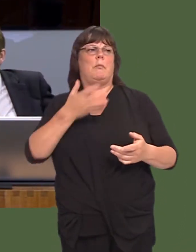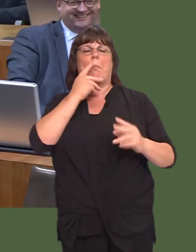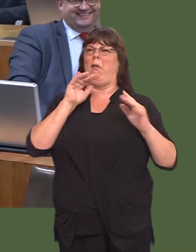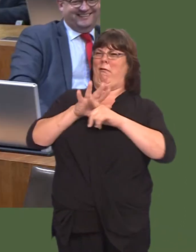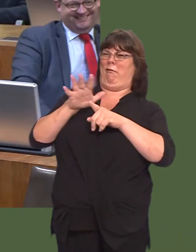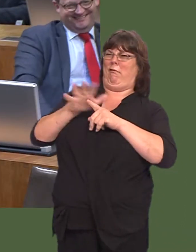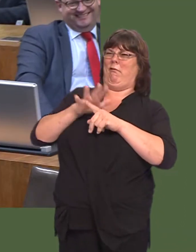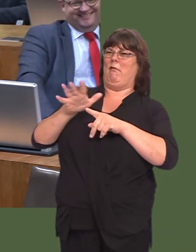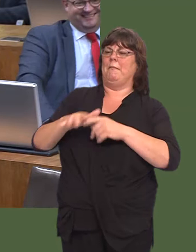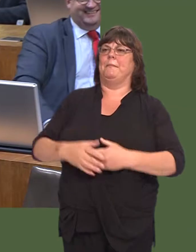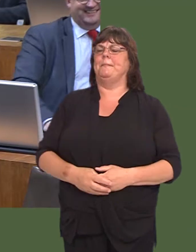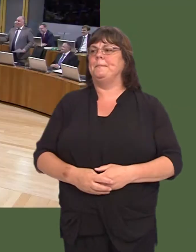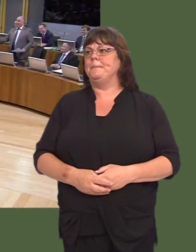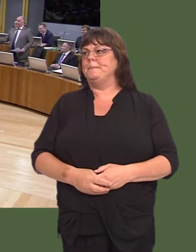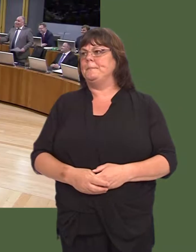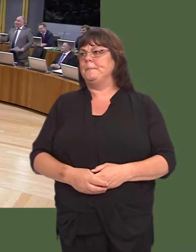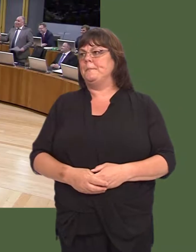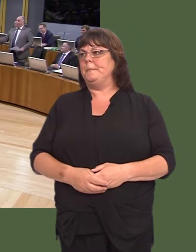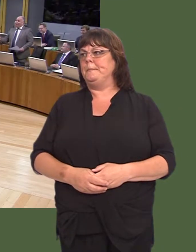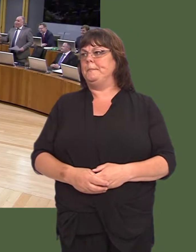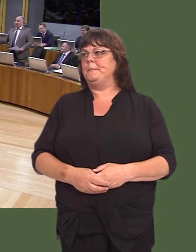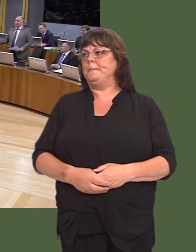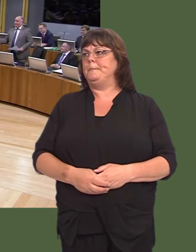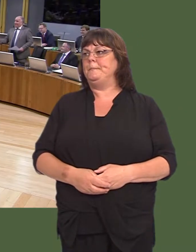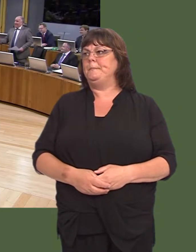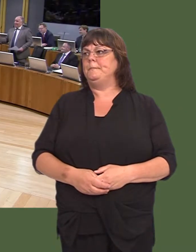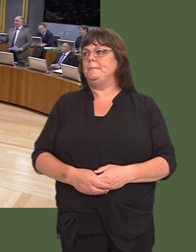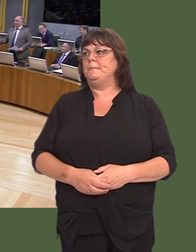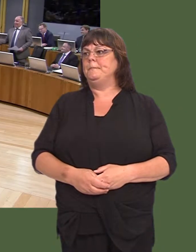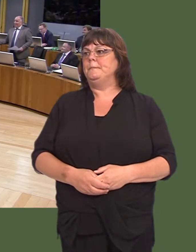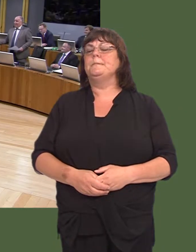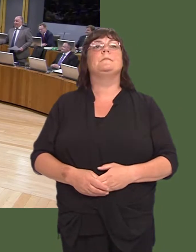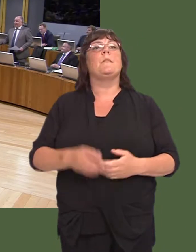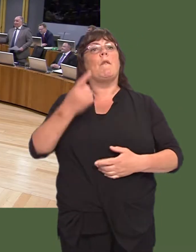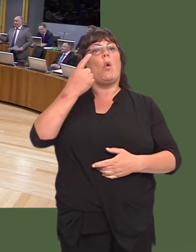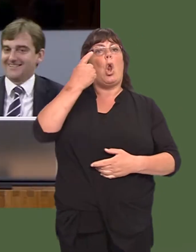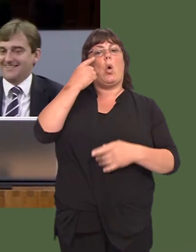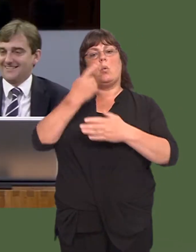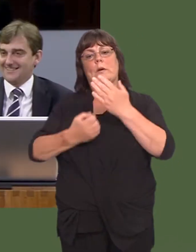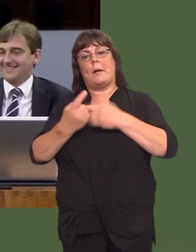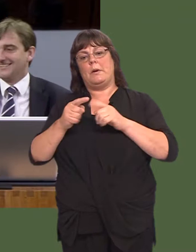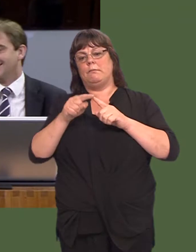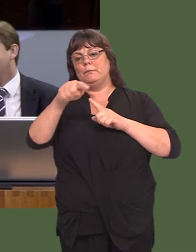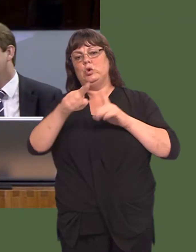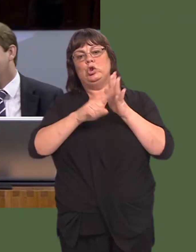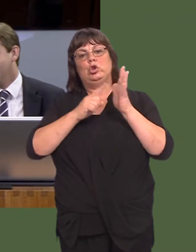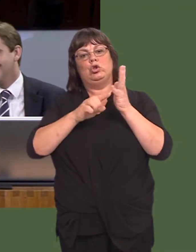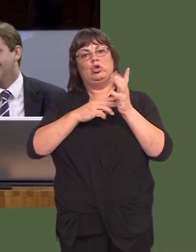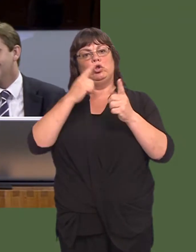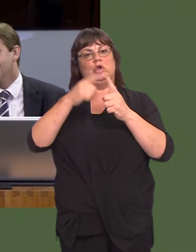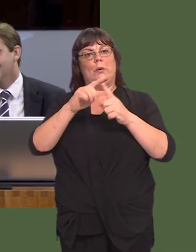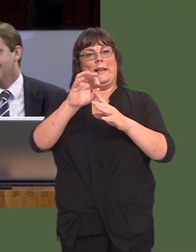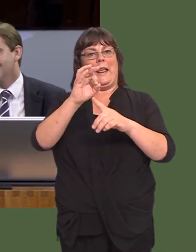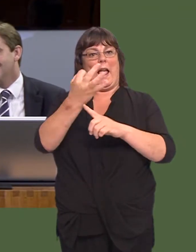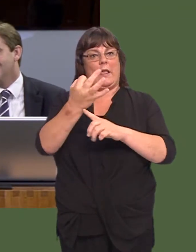But, if you look at what the offer is on 8 June, it is an offer from the Welsh Conservatives